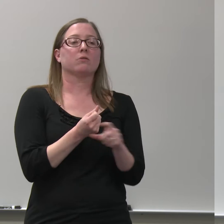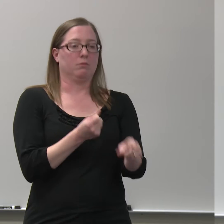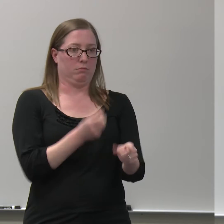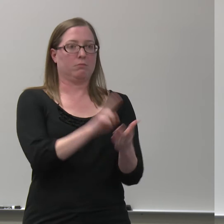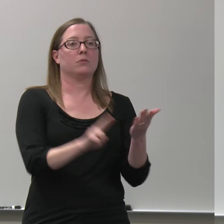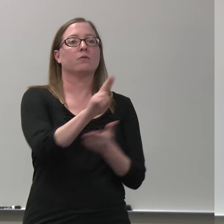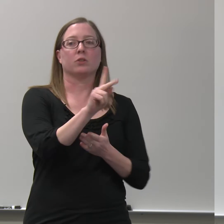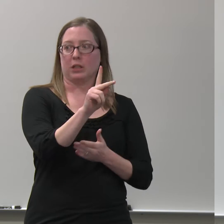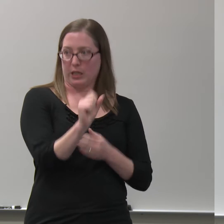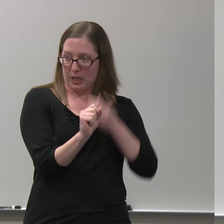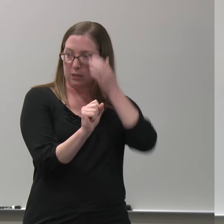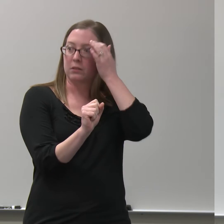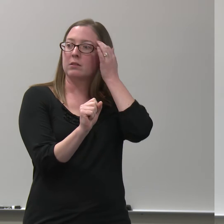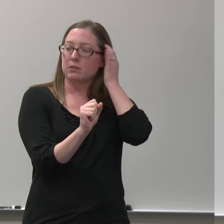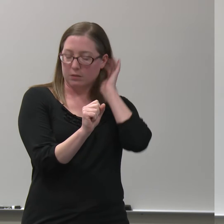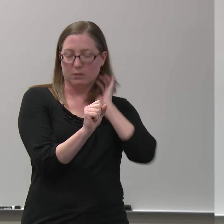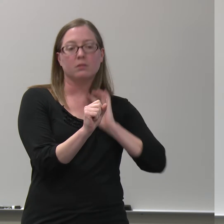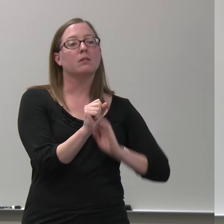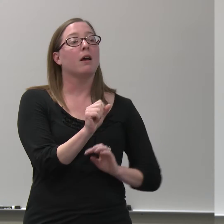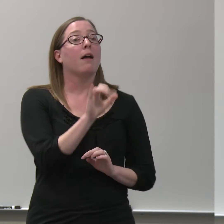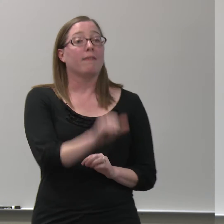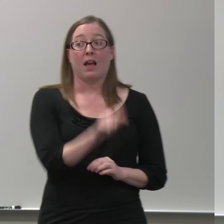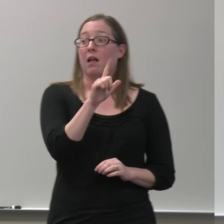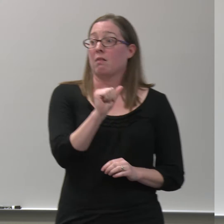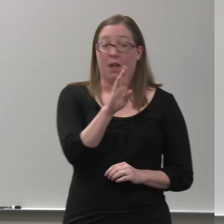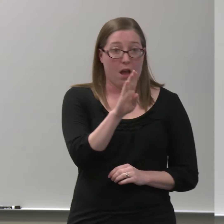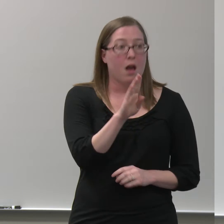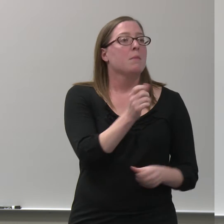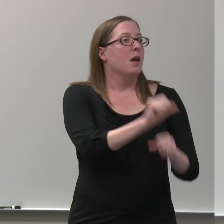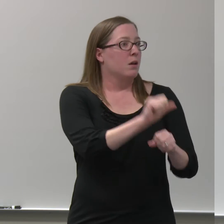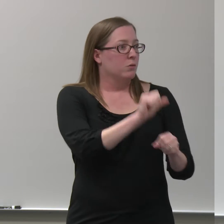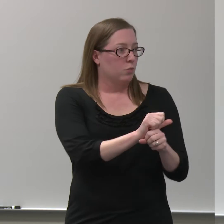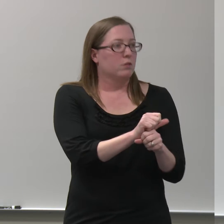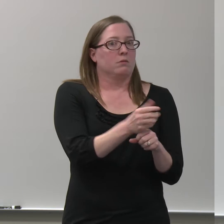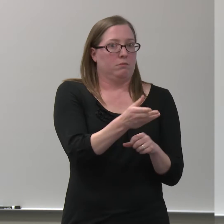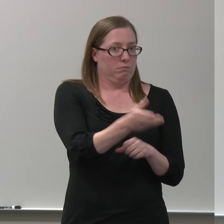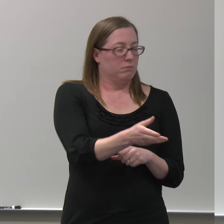I worked in that laboratory in that region,